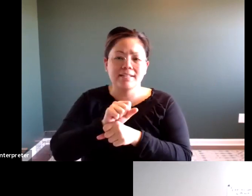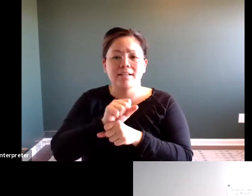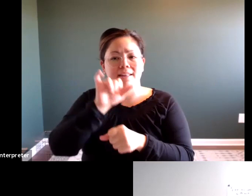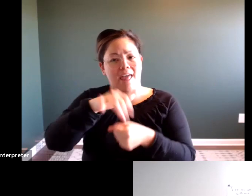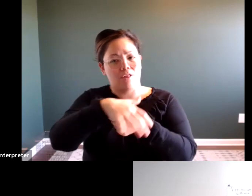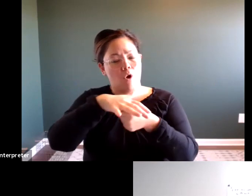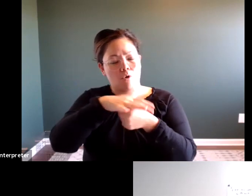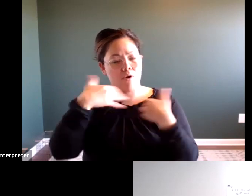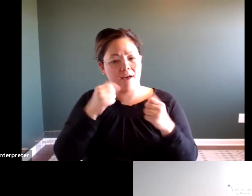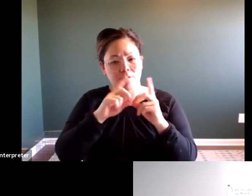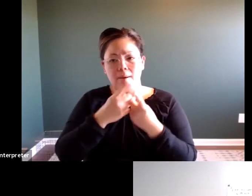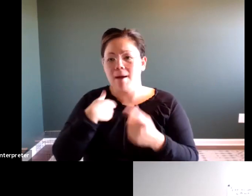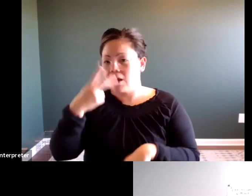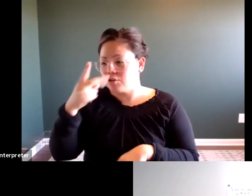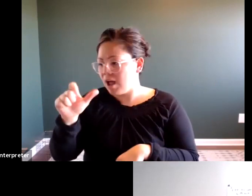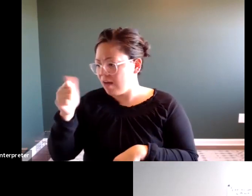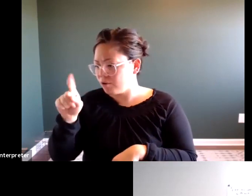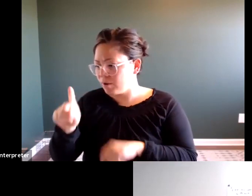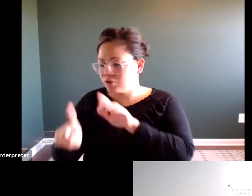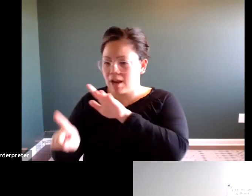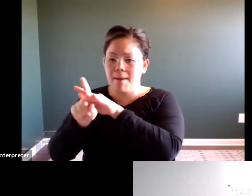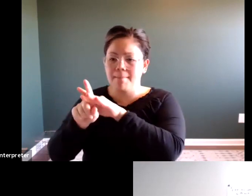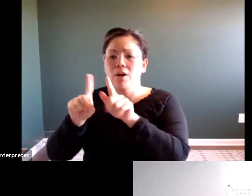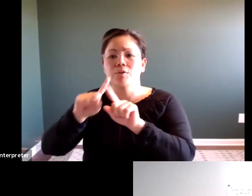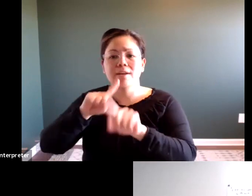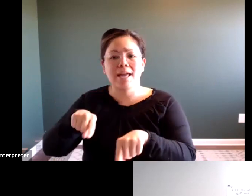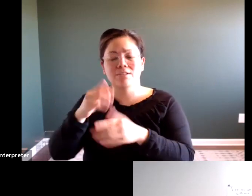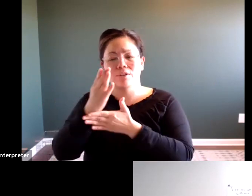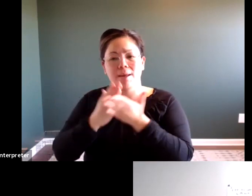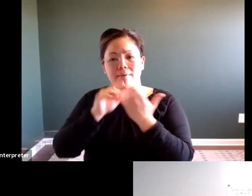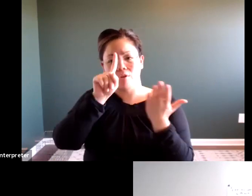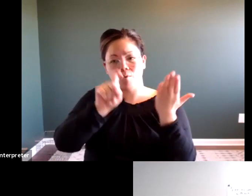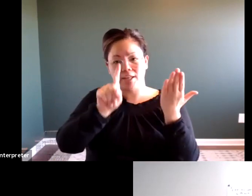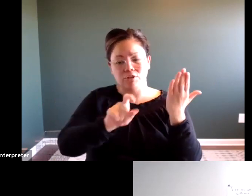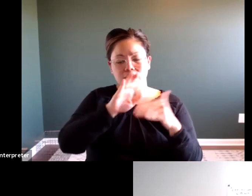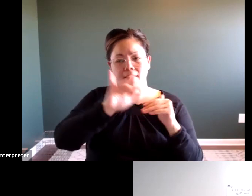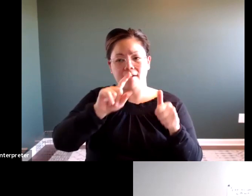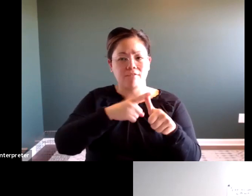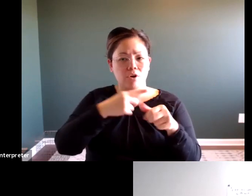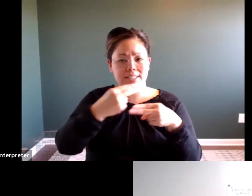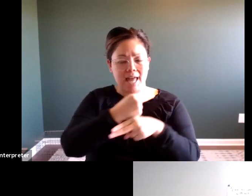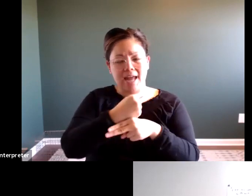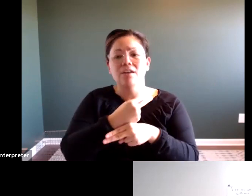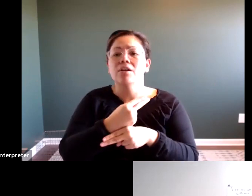And then I saw it come up to answer some of my, some of the questions on that first slide. So if you wouldn't mind